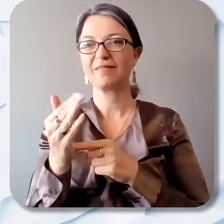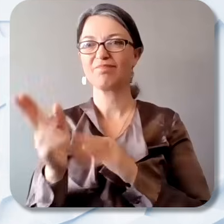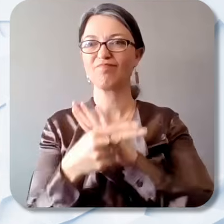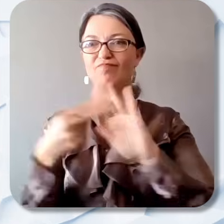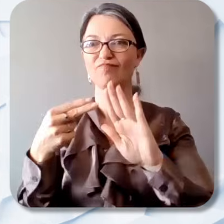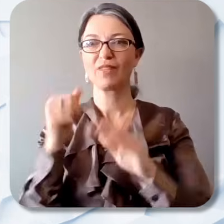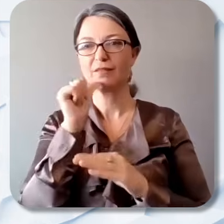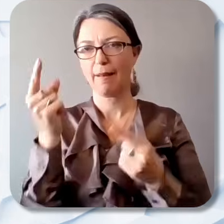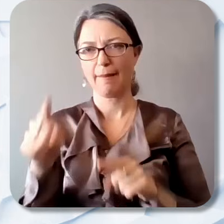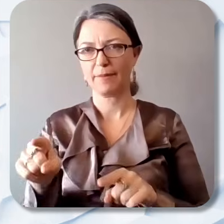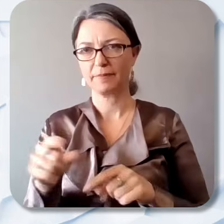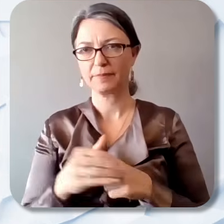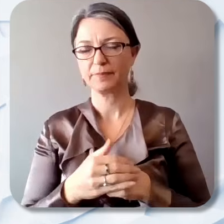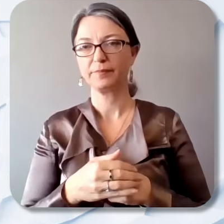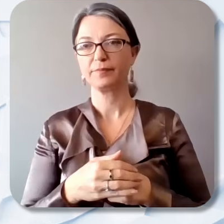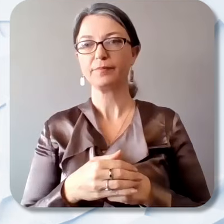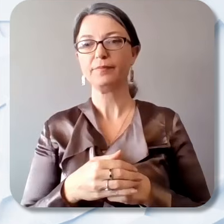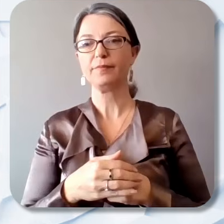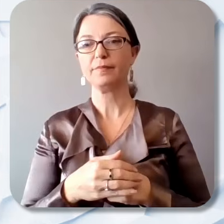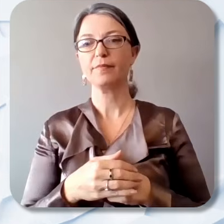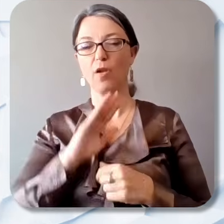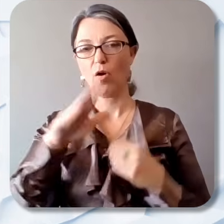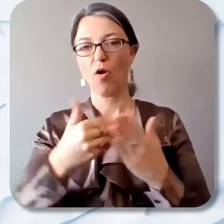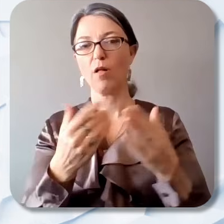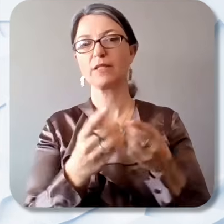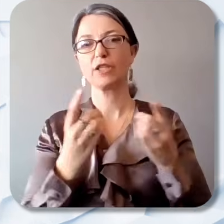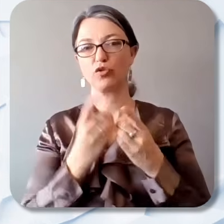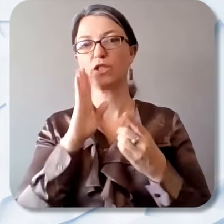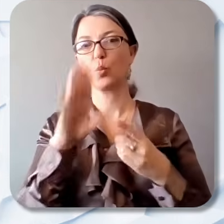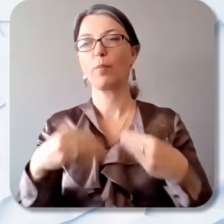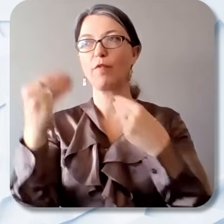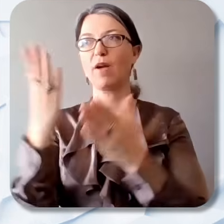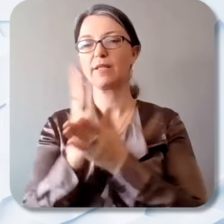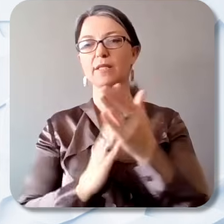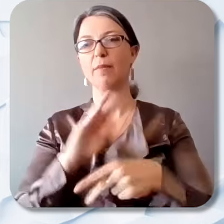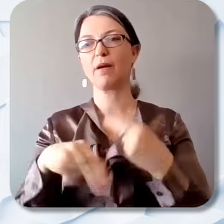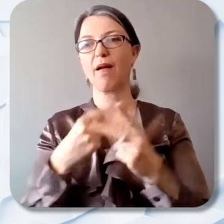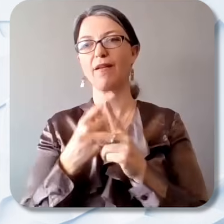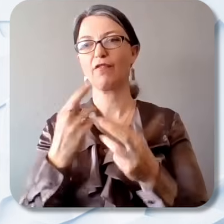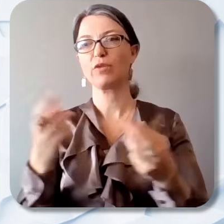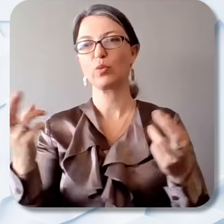It is going to be, you know all districts will provide some kind of resources on our websites.